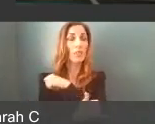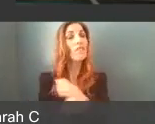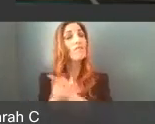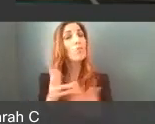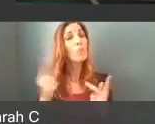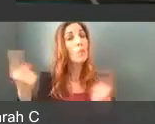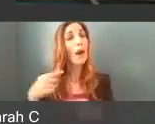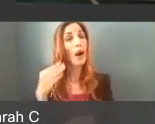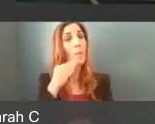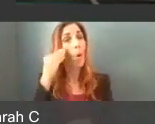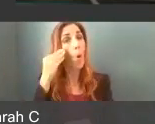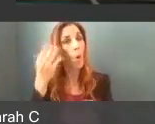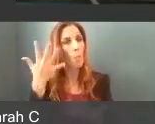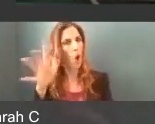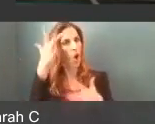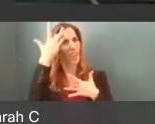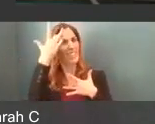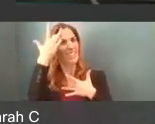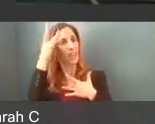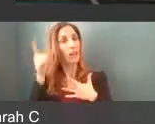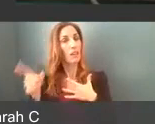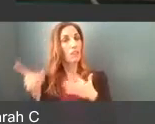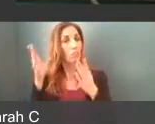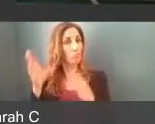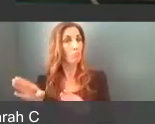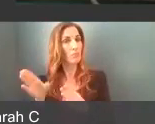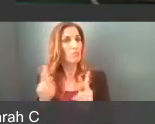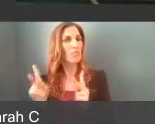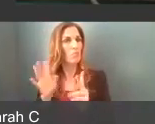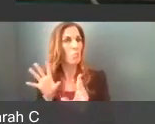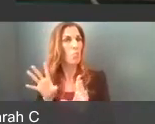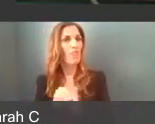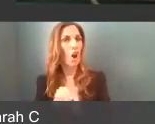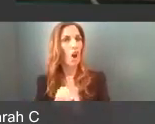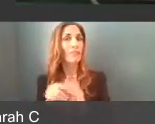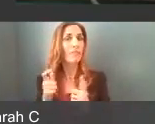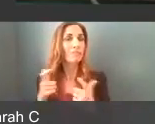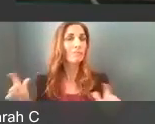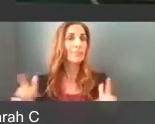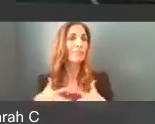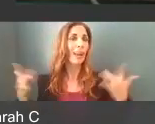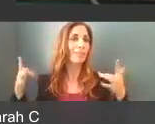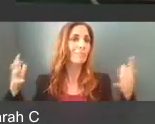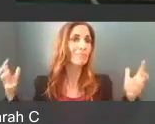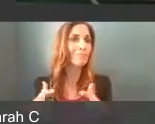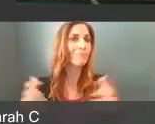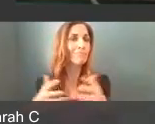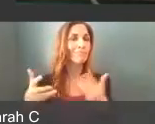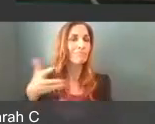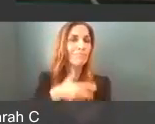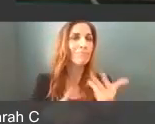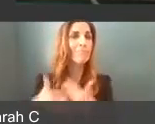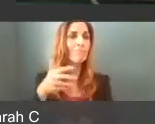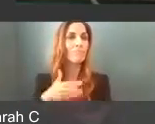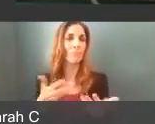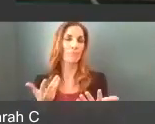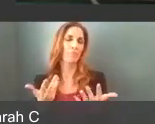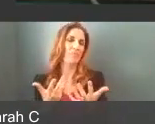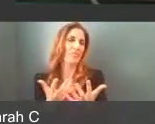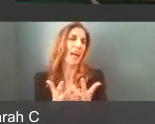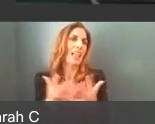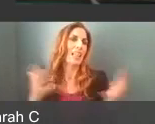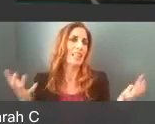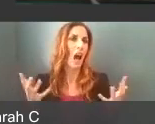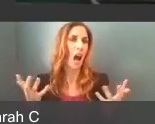were in involved in large social gatherings and there was just a lot of spread from those events.